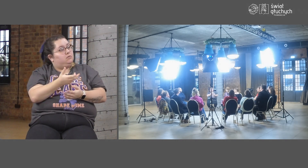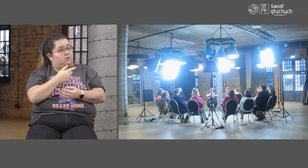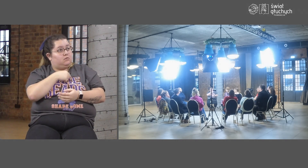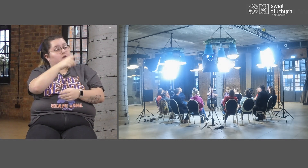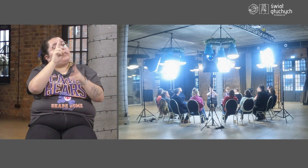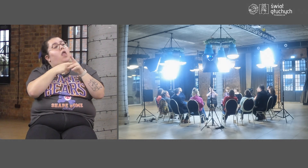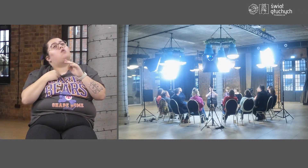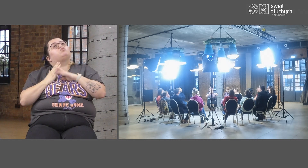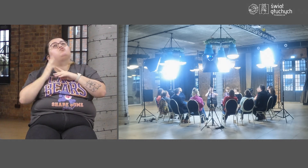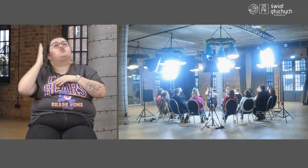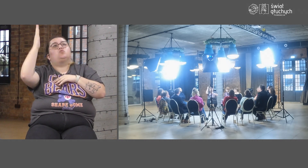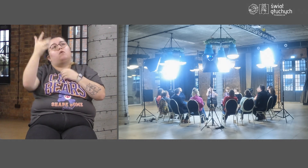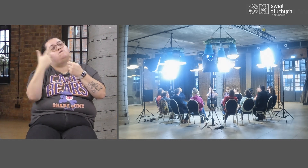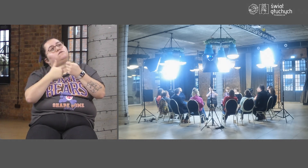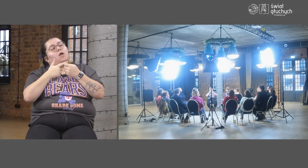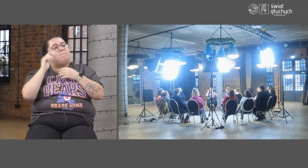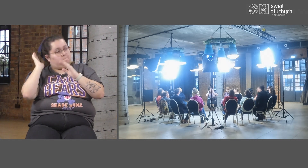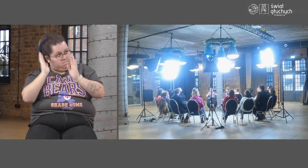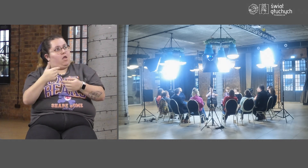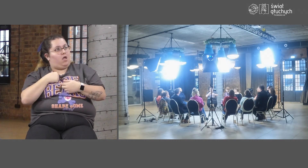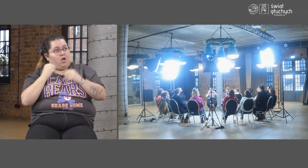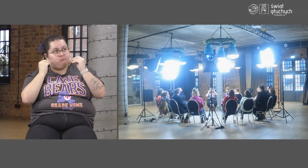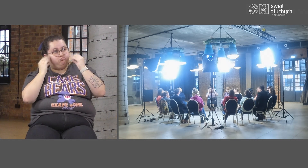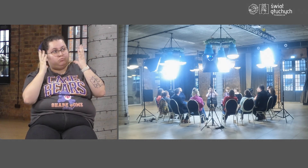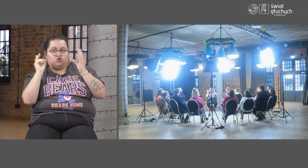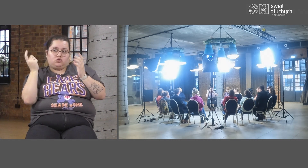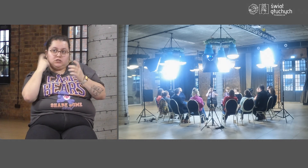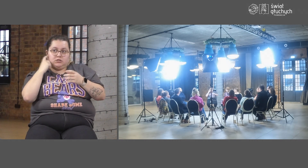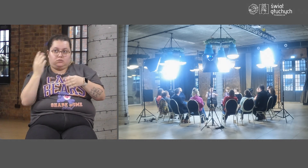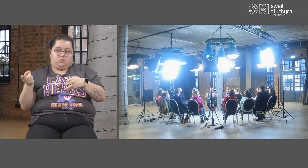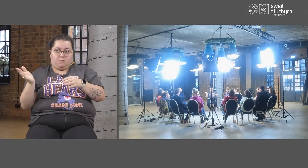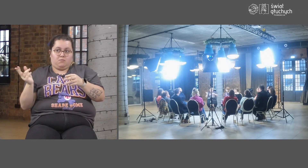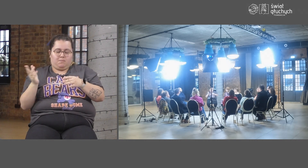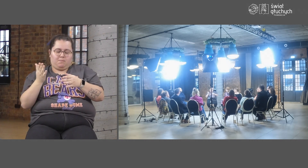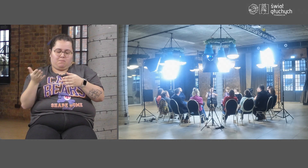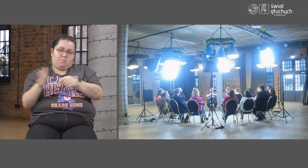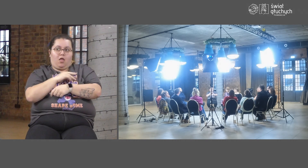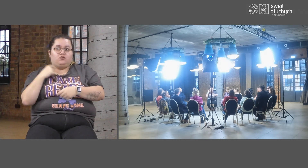"Will I be able to hear when I’m, for example, 20 years old?"